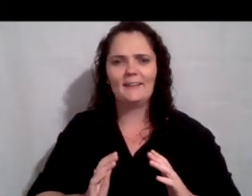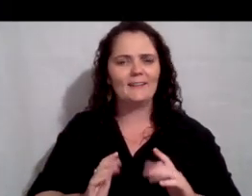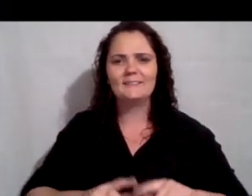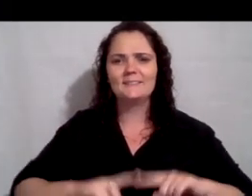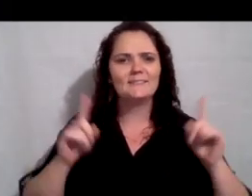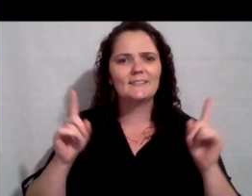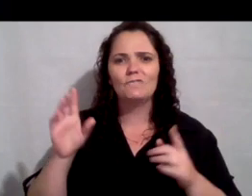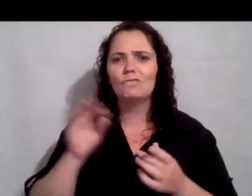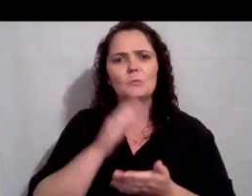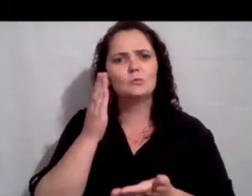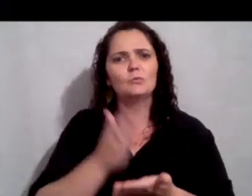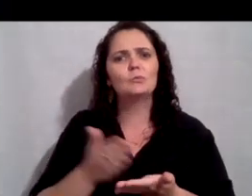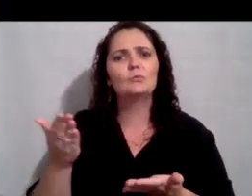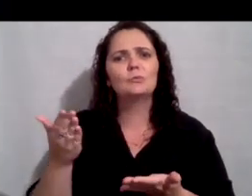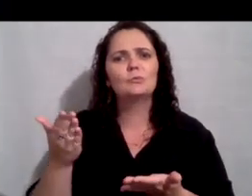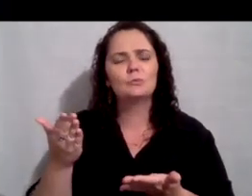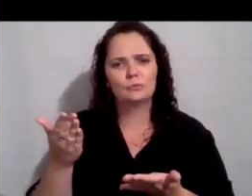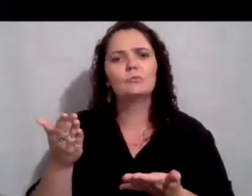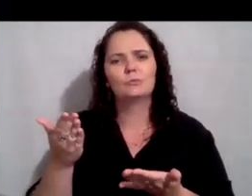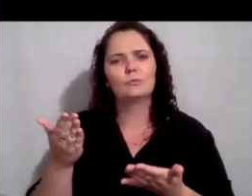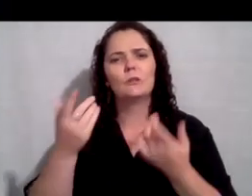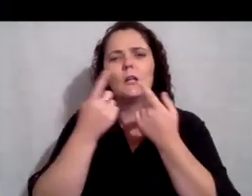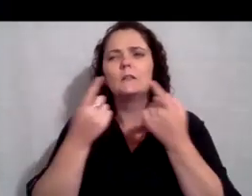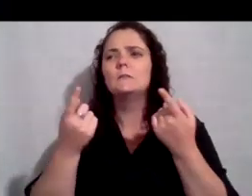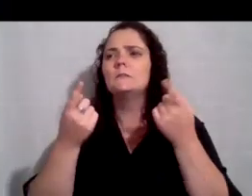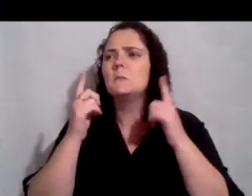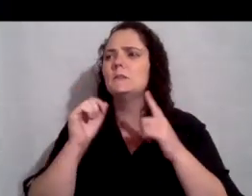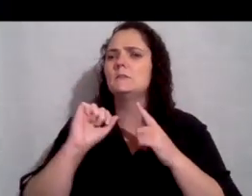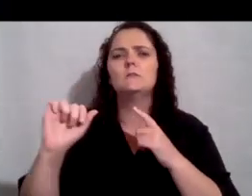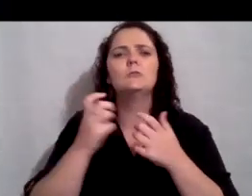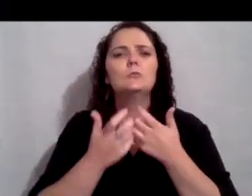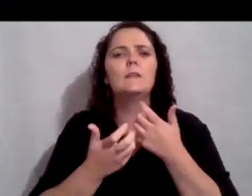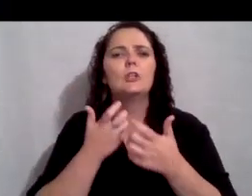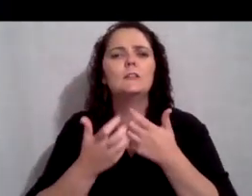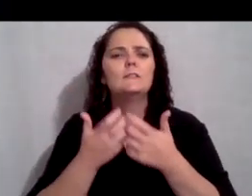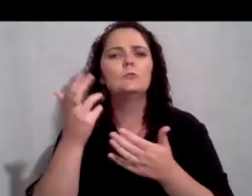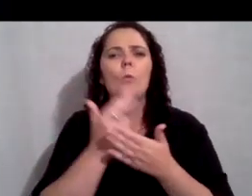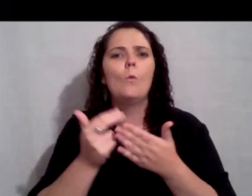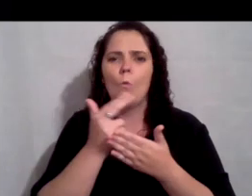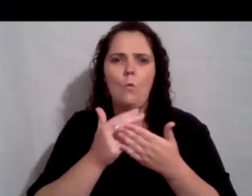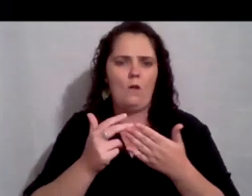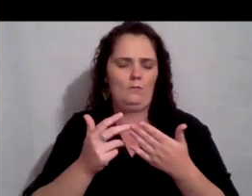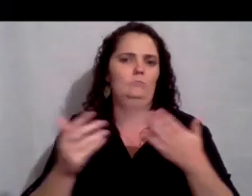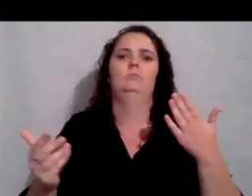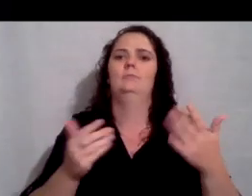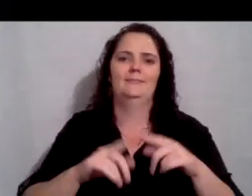far beyond the idea of academic life drawing, it goes beyond the gestural and starts to think about the body